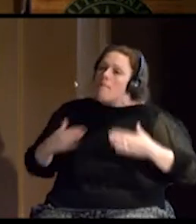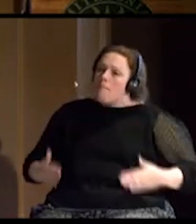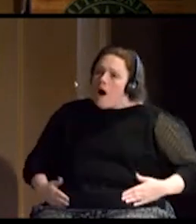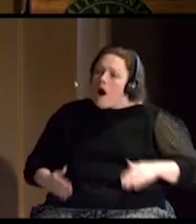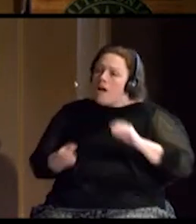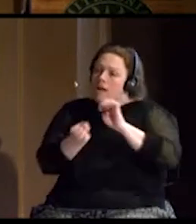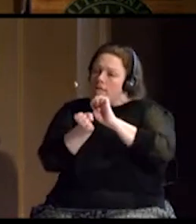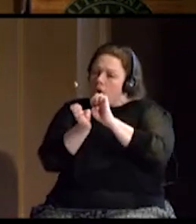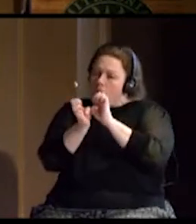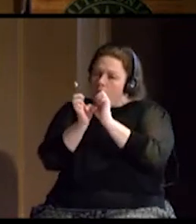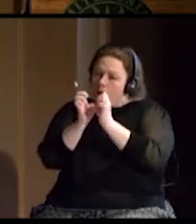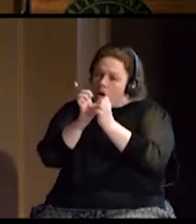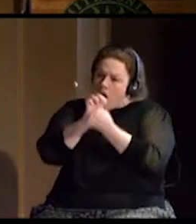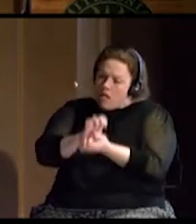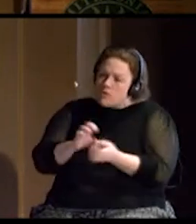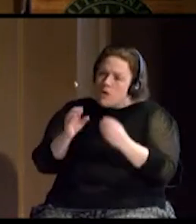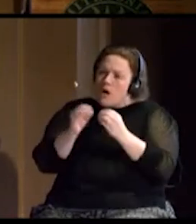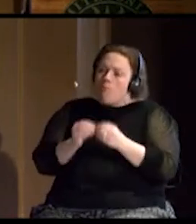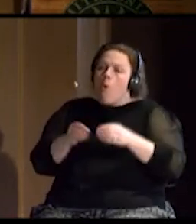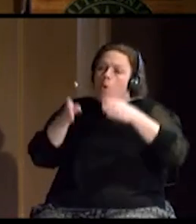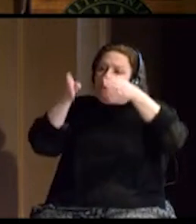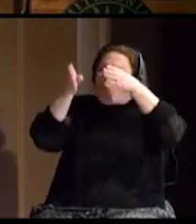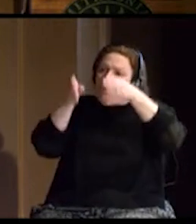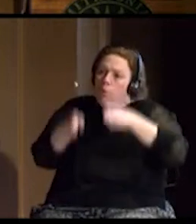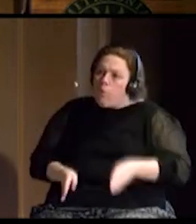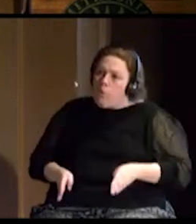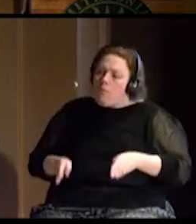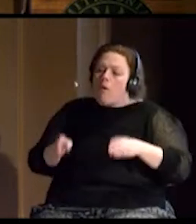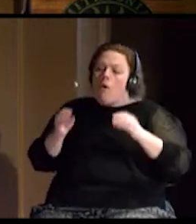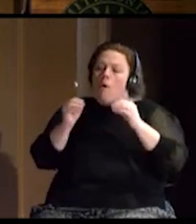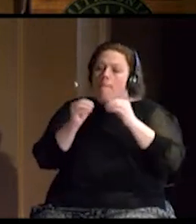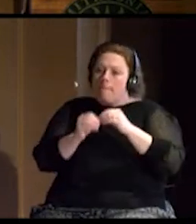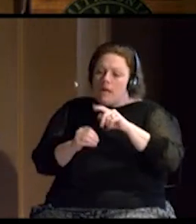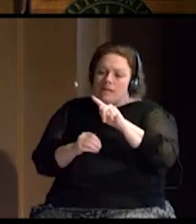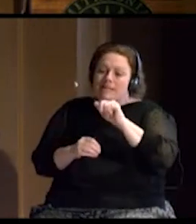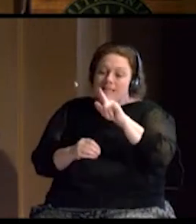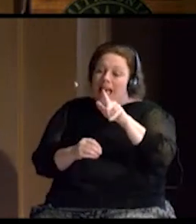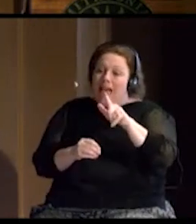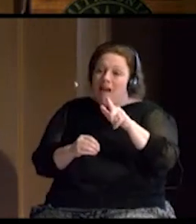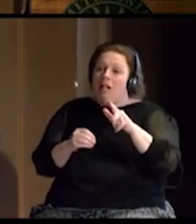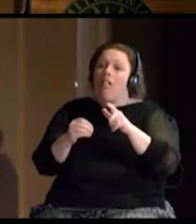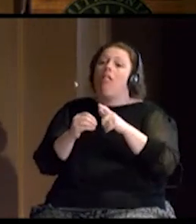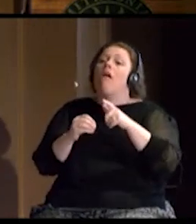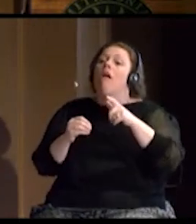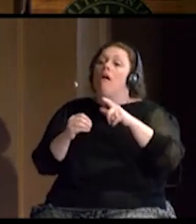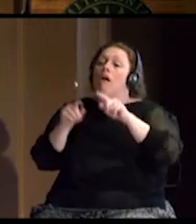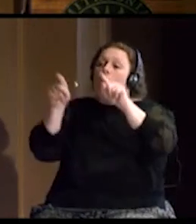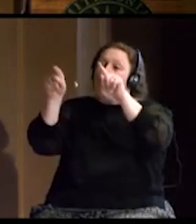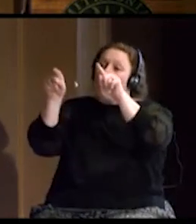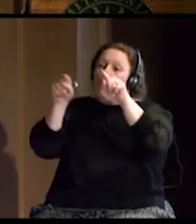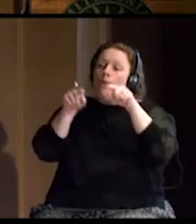to a slender-body shape with a forked tail fin. And these results ultimately reinforce